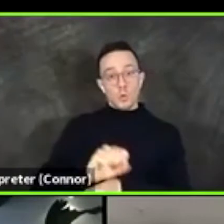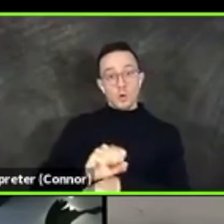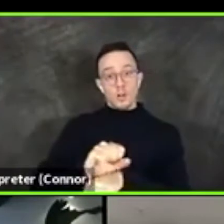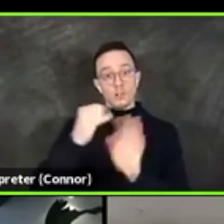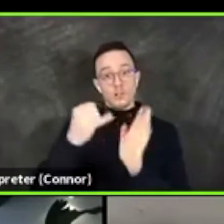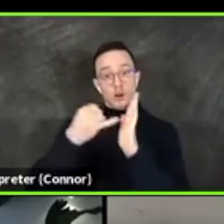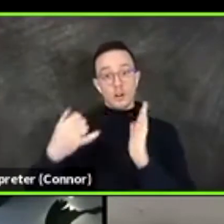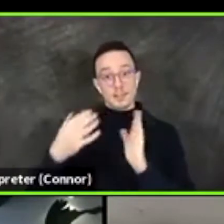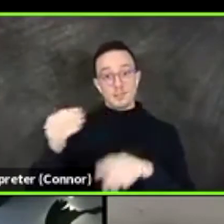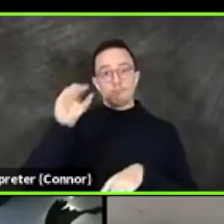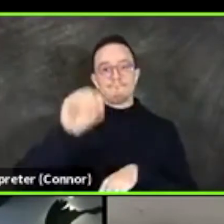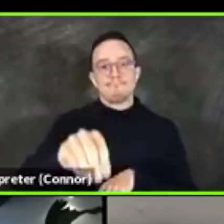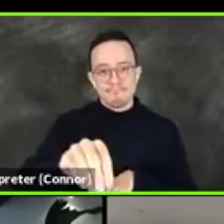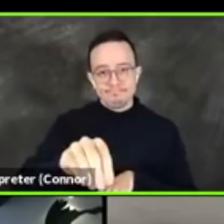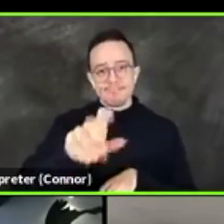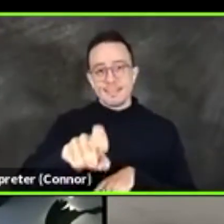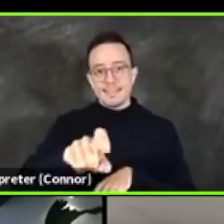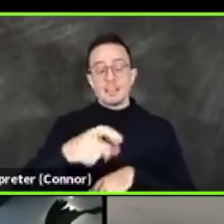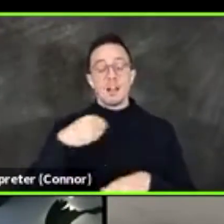AND WHERE DO YOU CHOOSE TO DO THAT WORK?